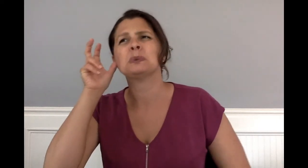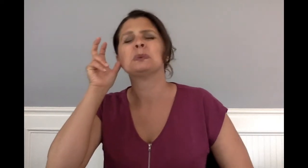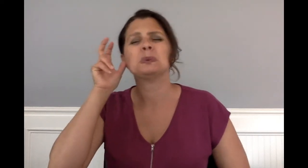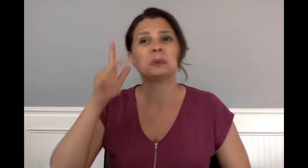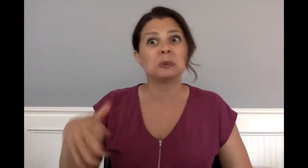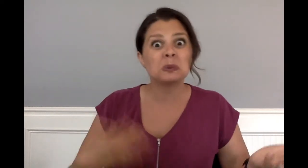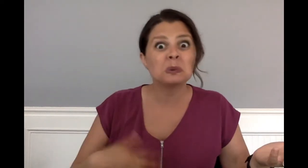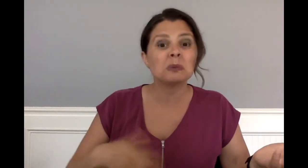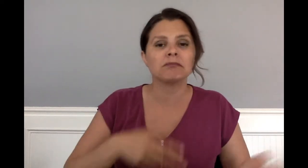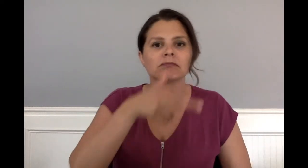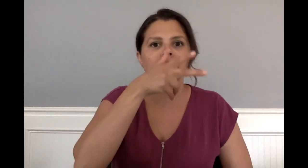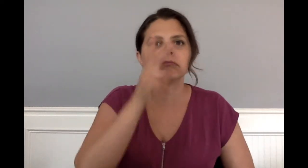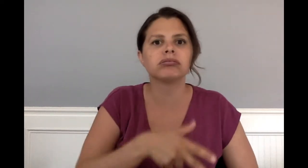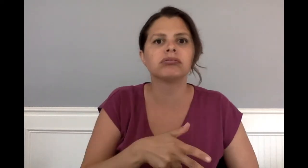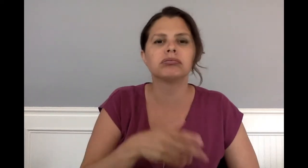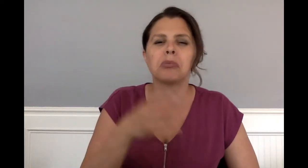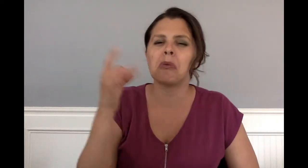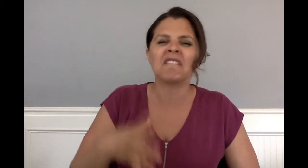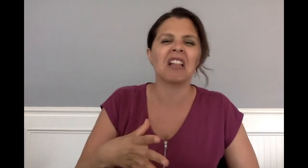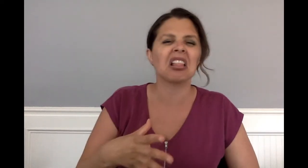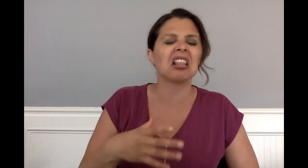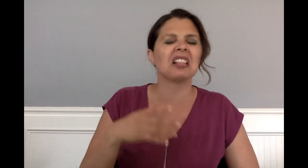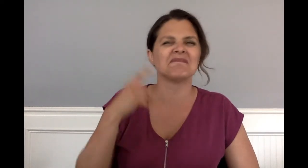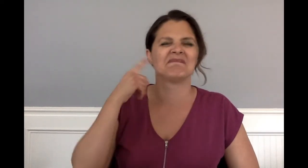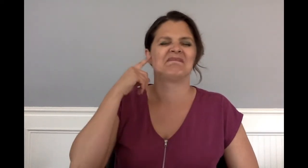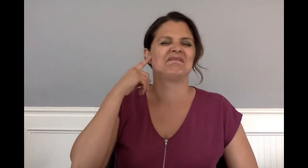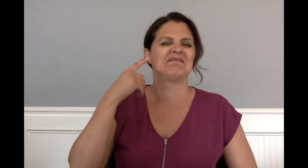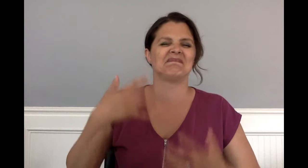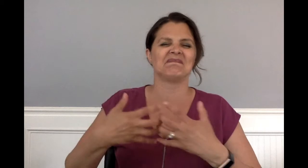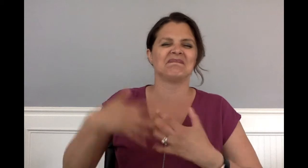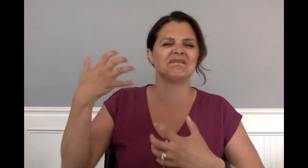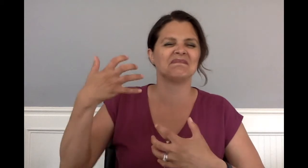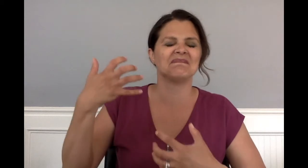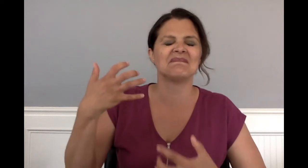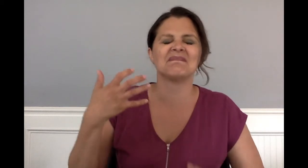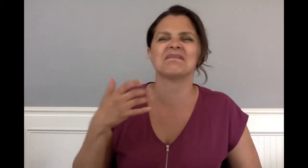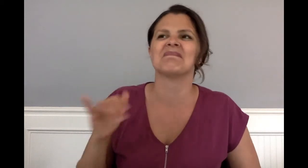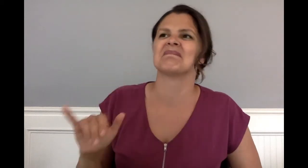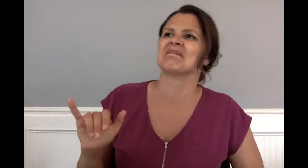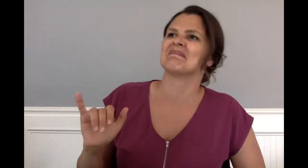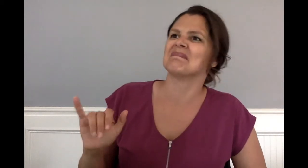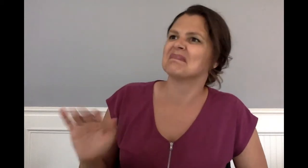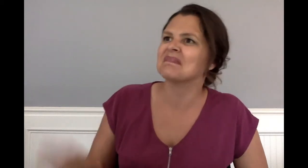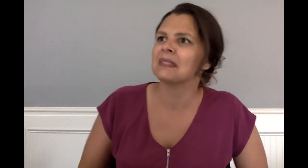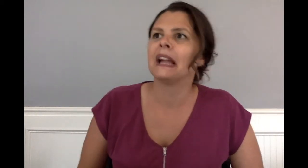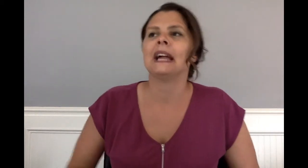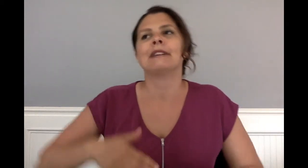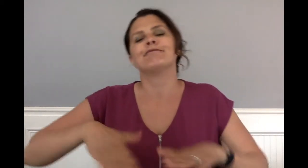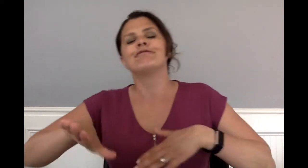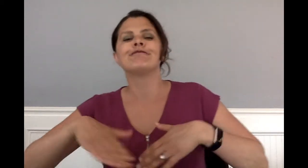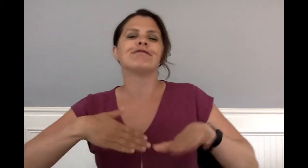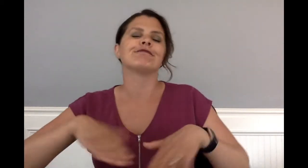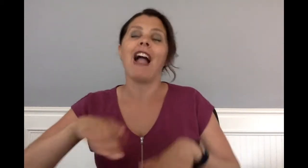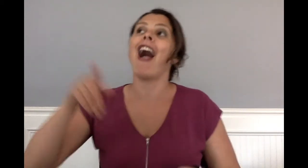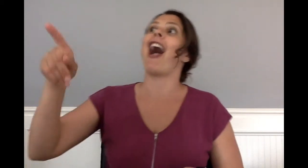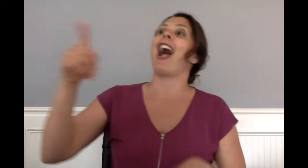The clerk played as bad as he sang. Charlie continued walking.